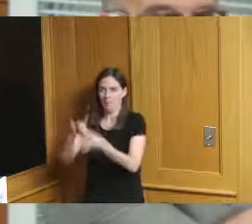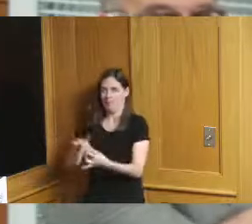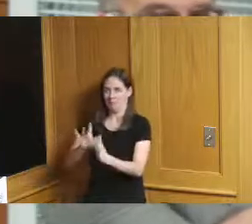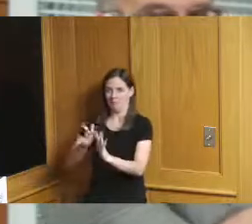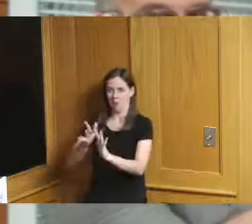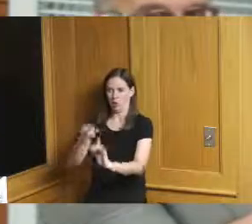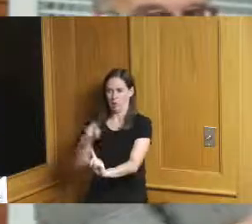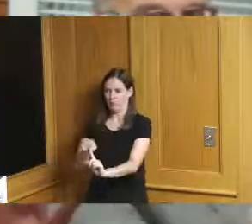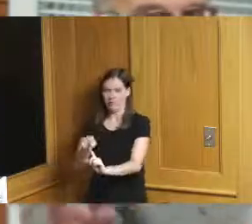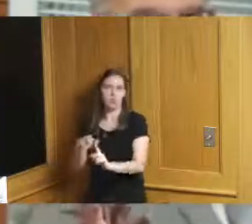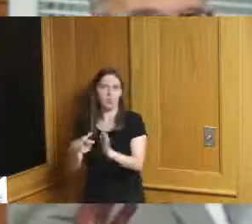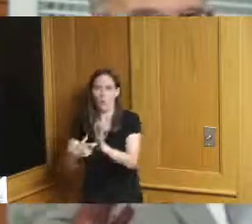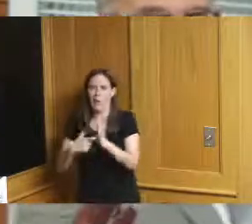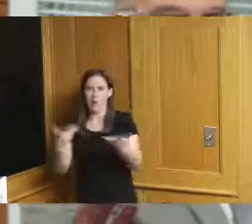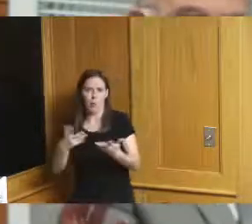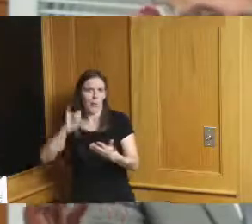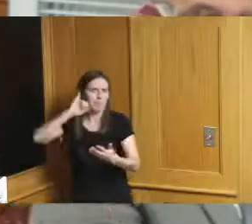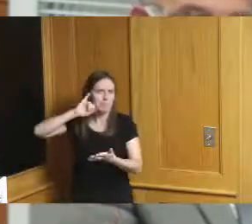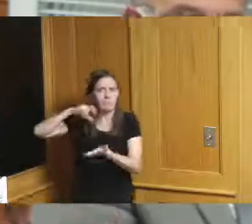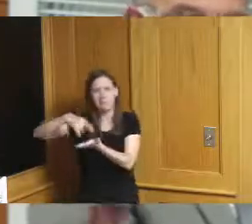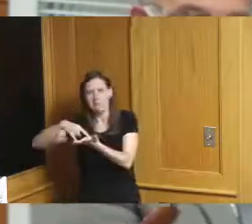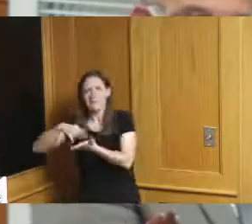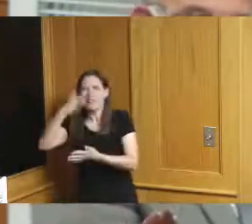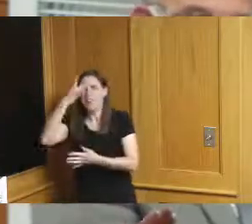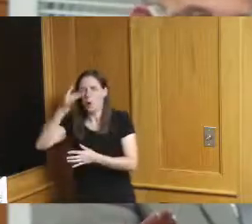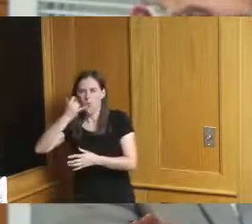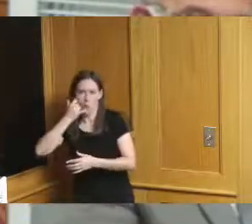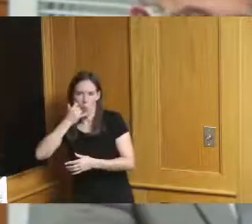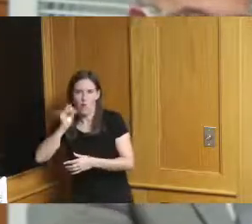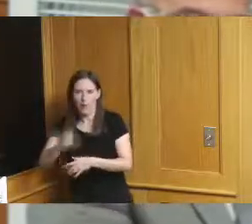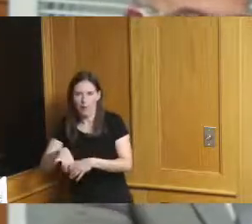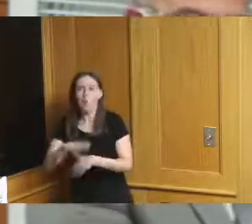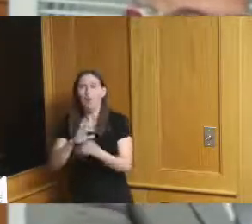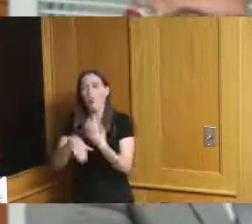smartphone and all that i showed you is all modern applications that anybody can access them with a